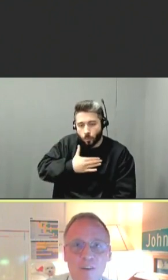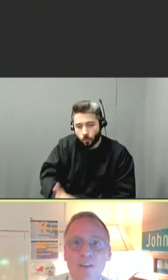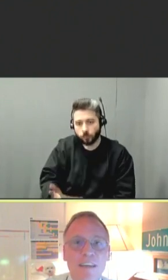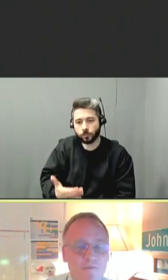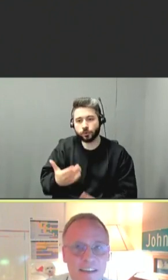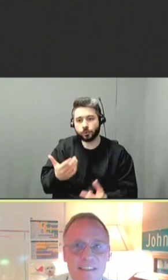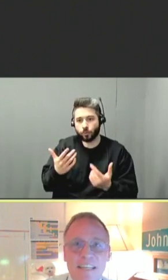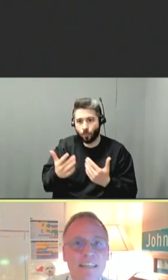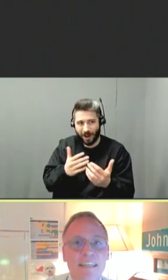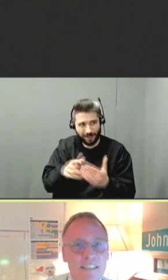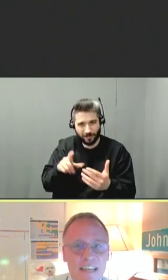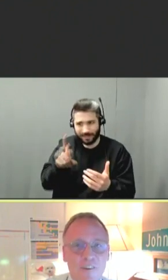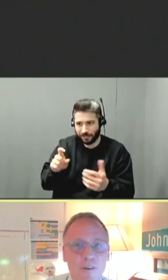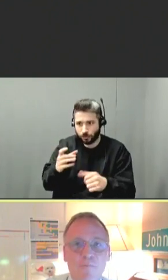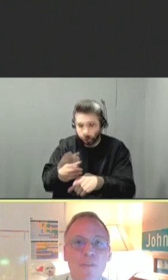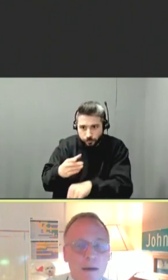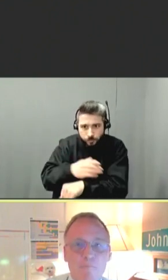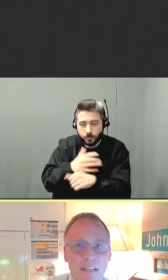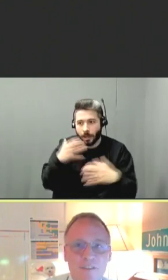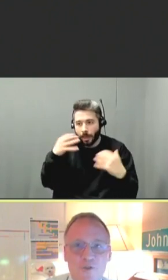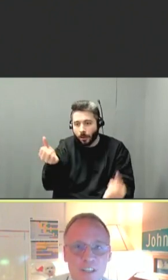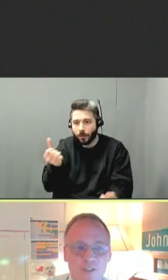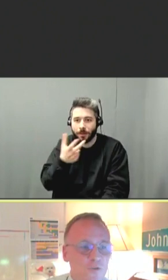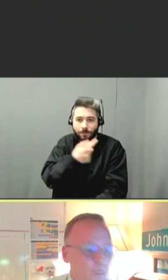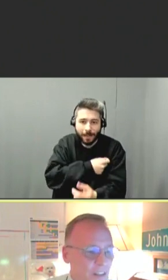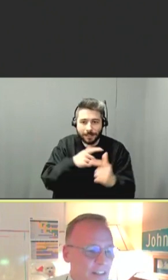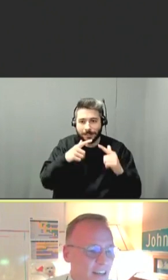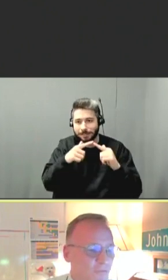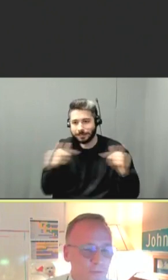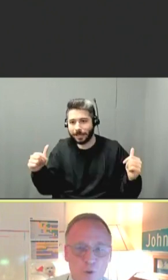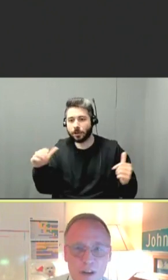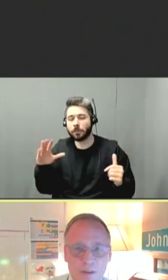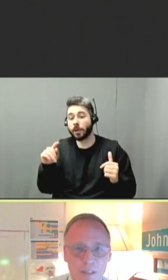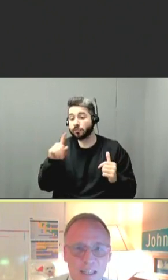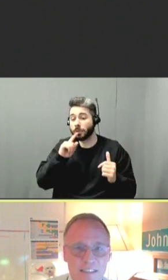their health, get vaccinated, et cetera, but that message needs to really come from the right place.